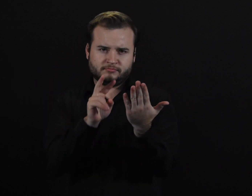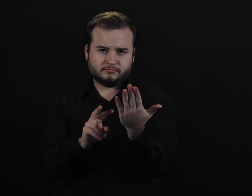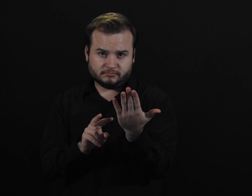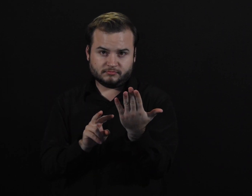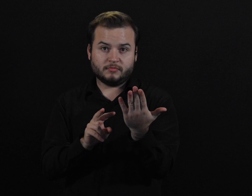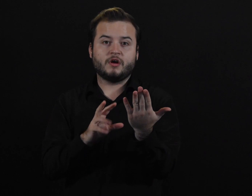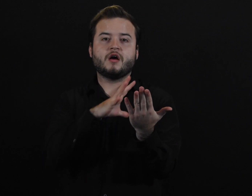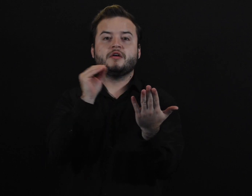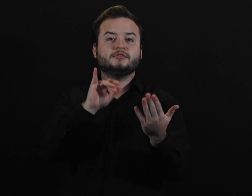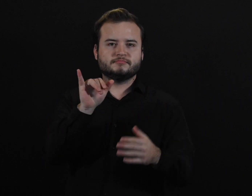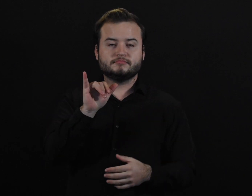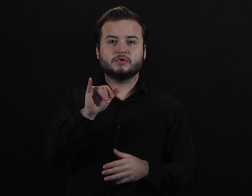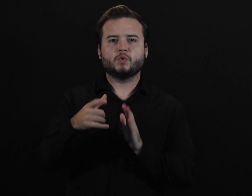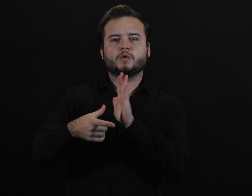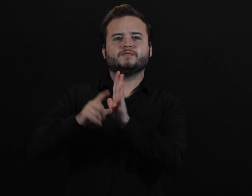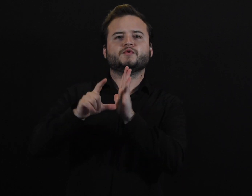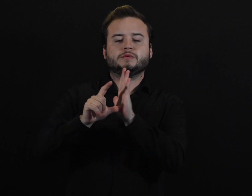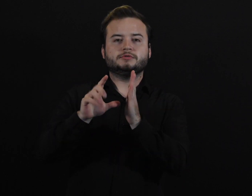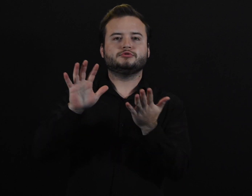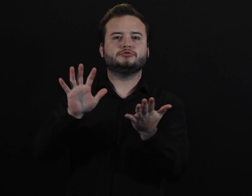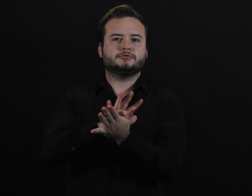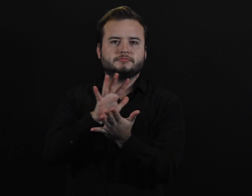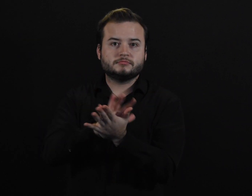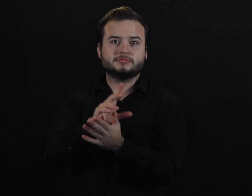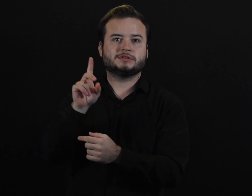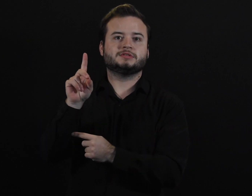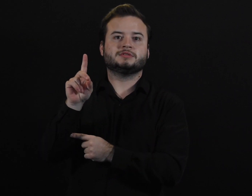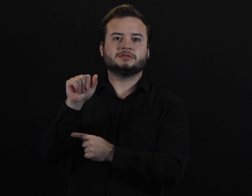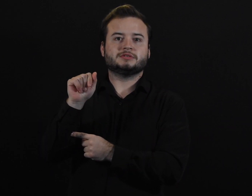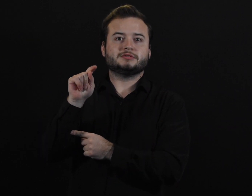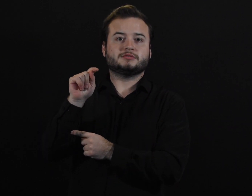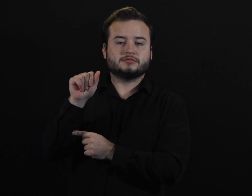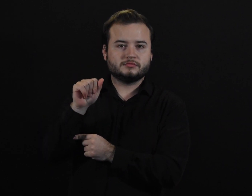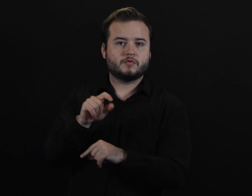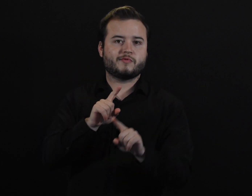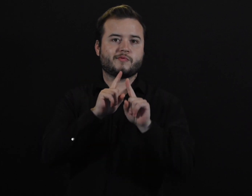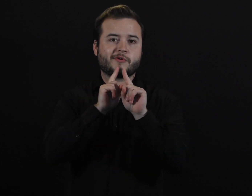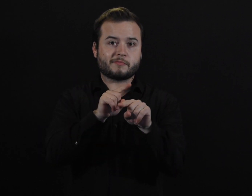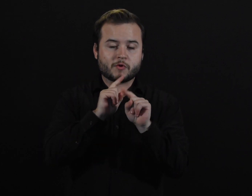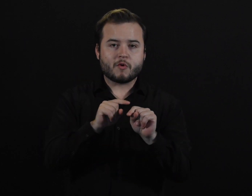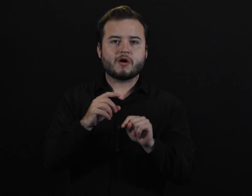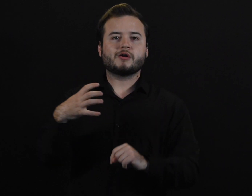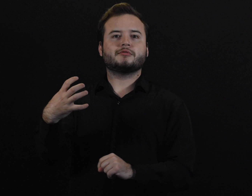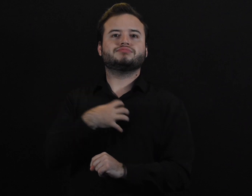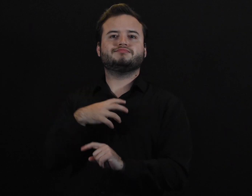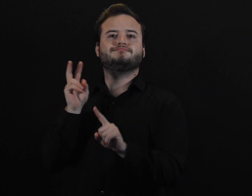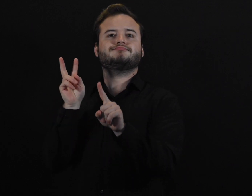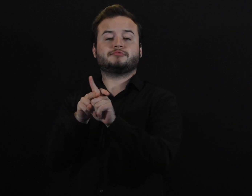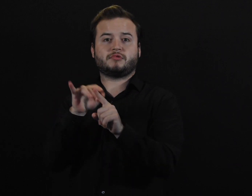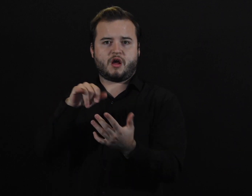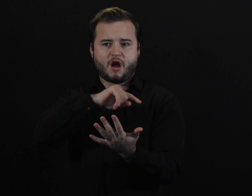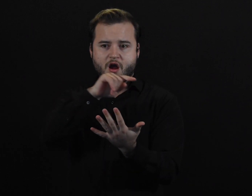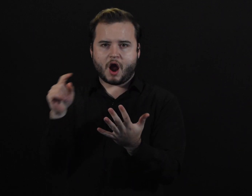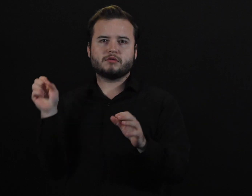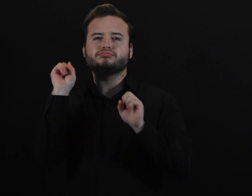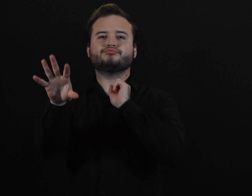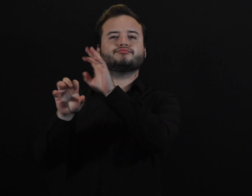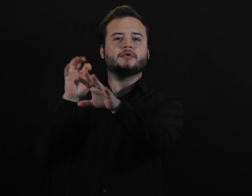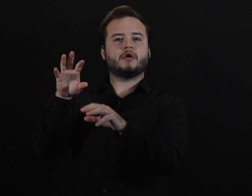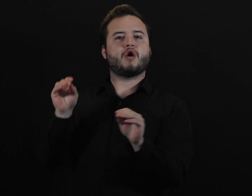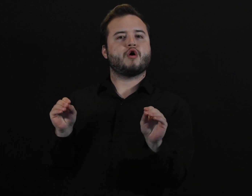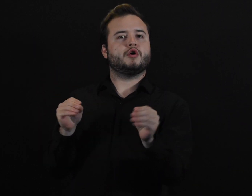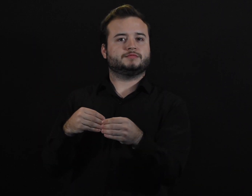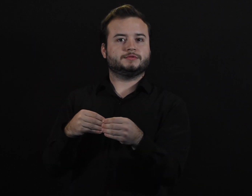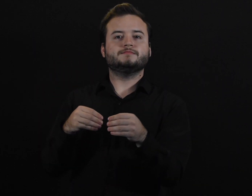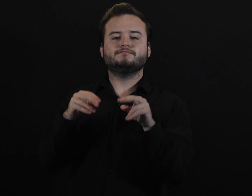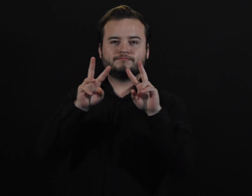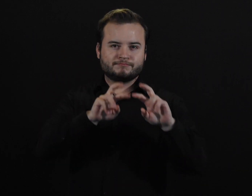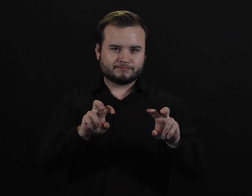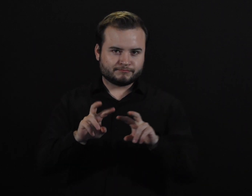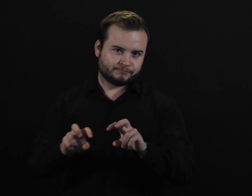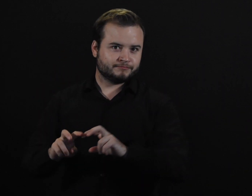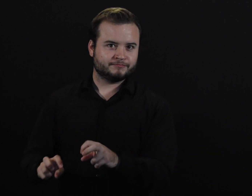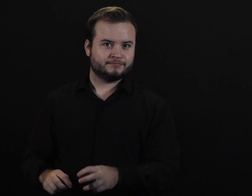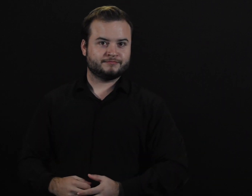and by reviewing documents, data, reports and complaints reported to the Office.